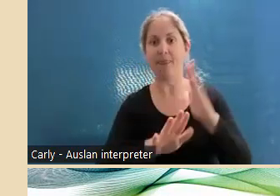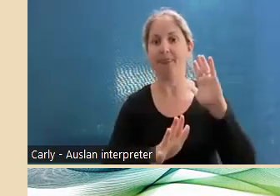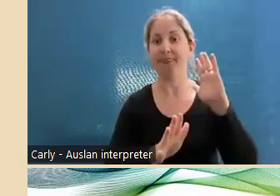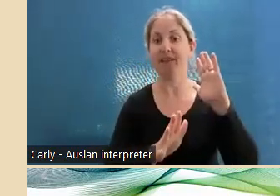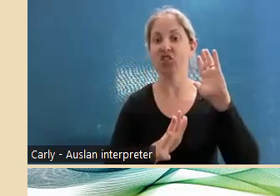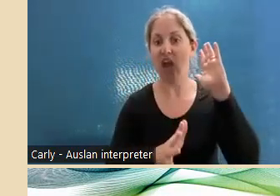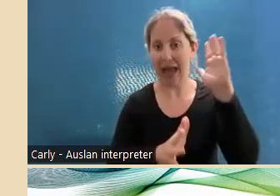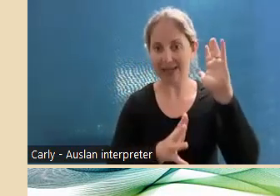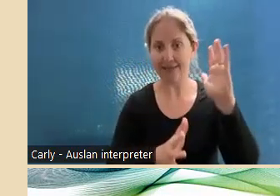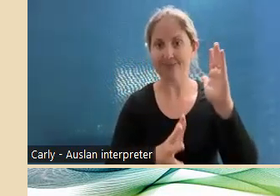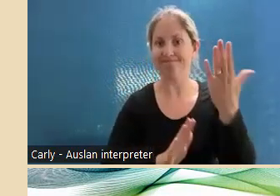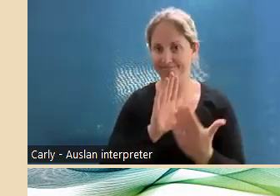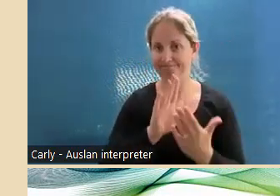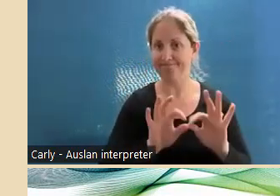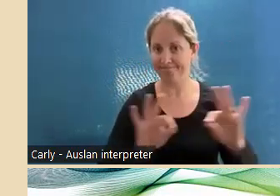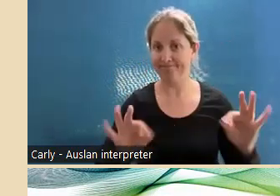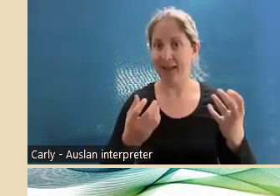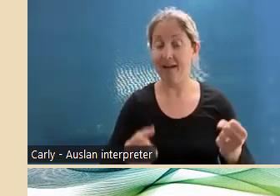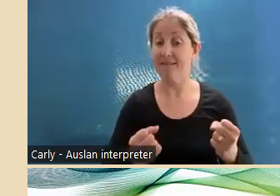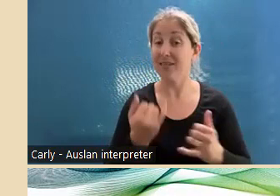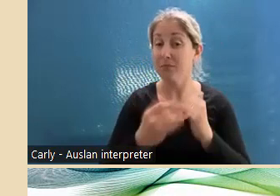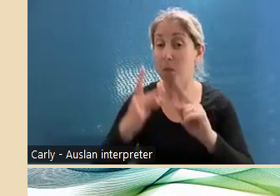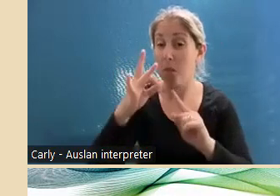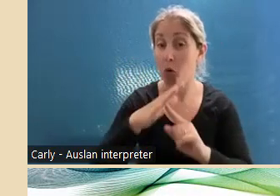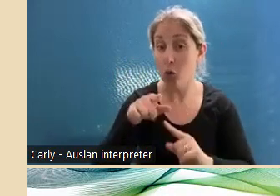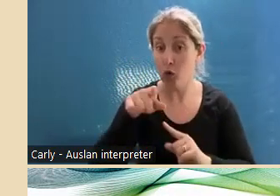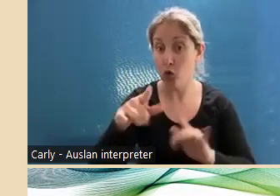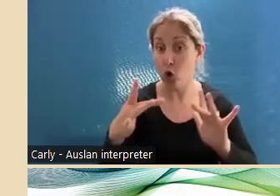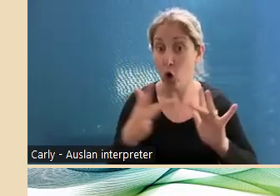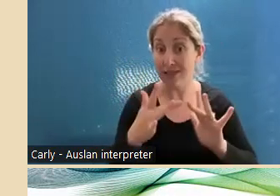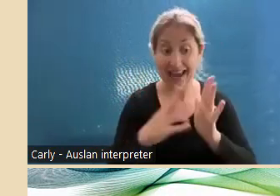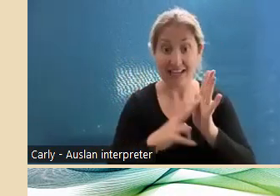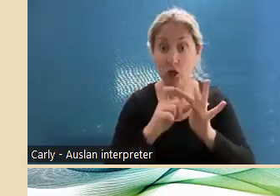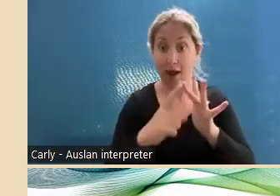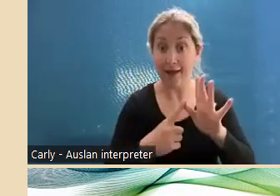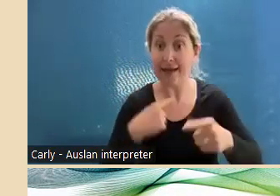It's important when you get in touch with the NDIA to provide details of your AAT matter